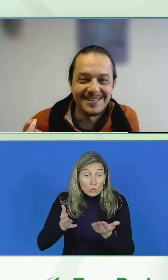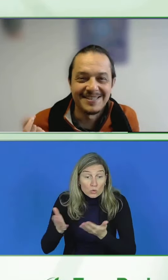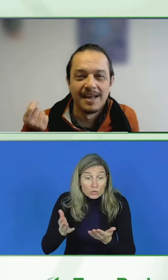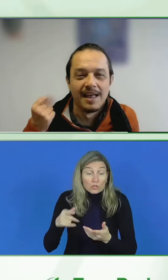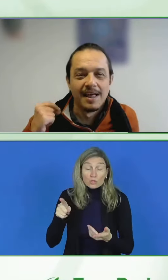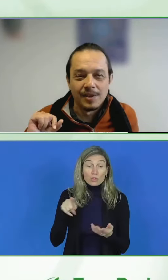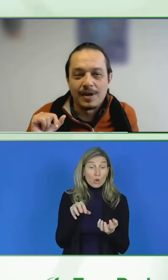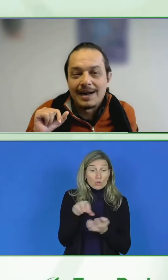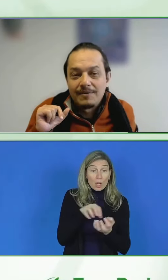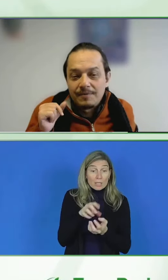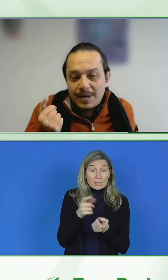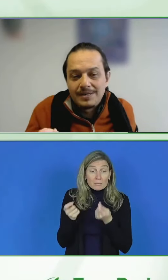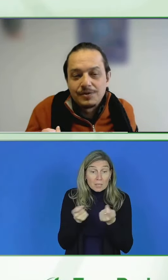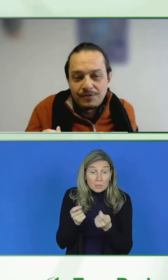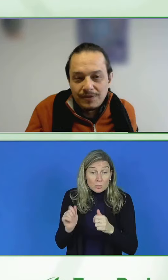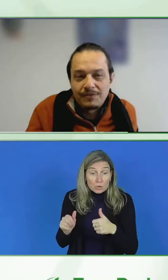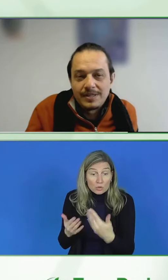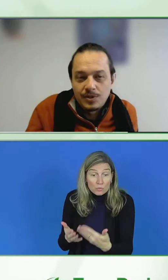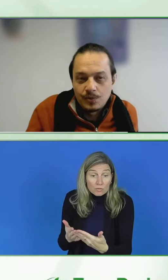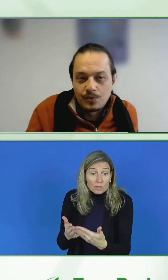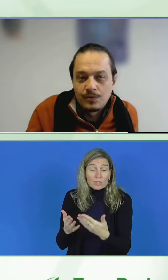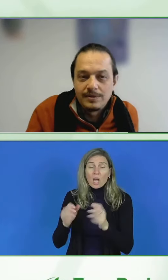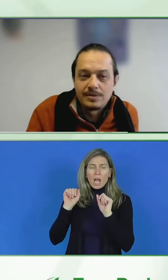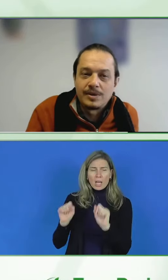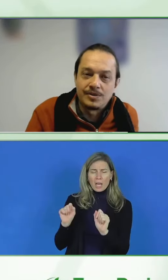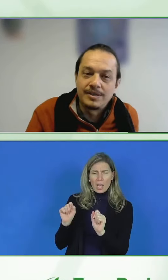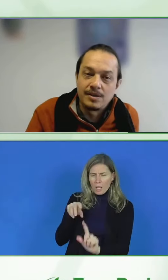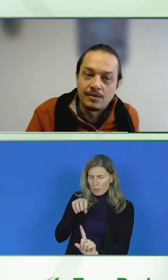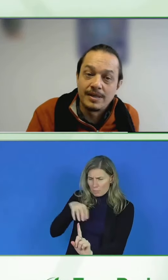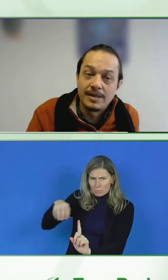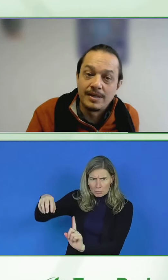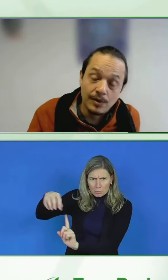You can have a bunch of different tools to address the rights, not